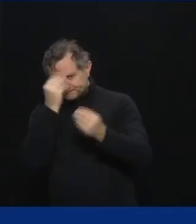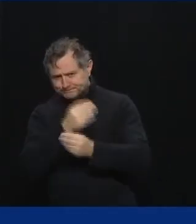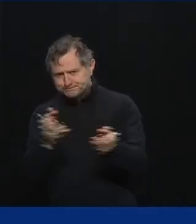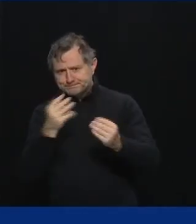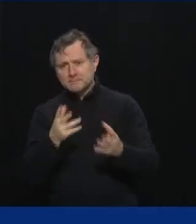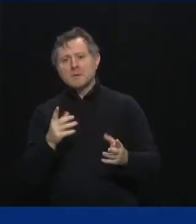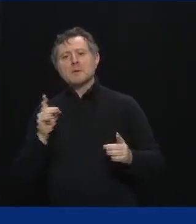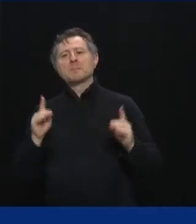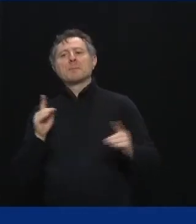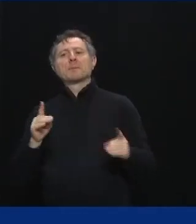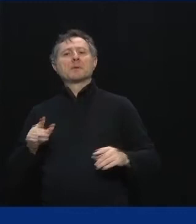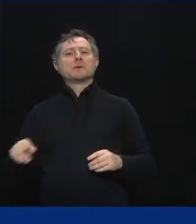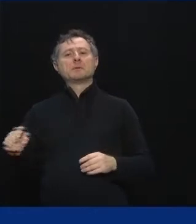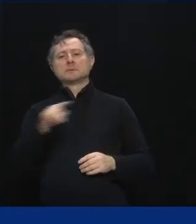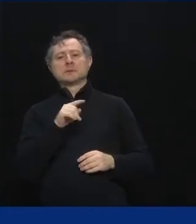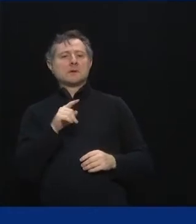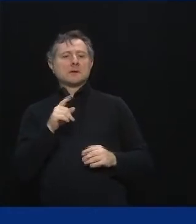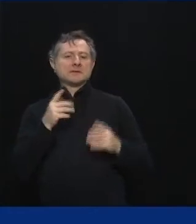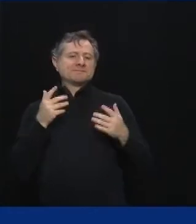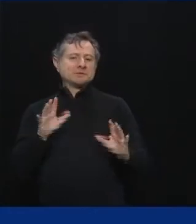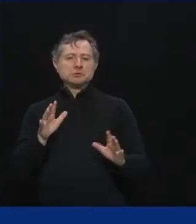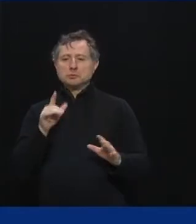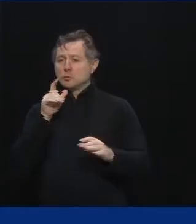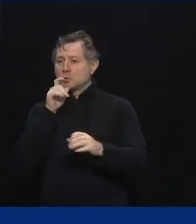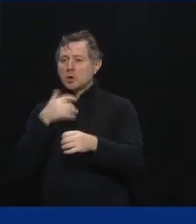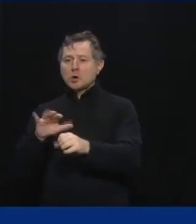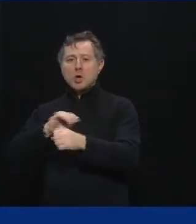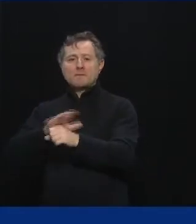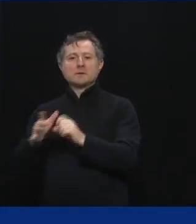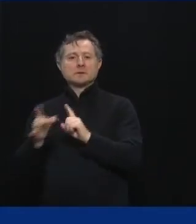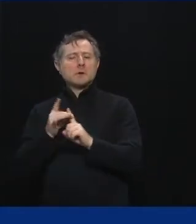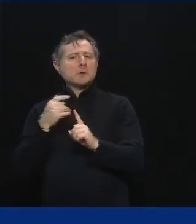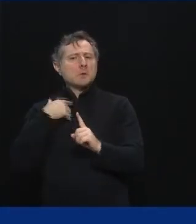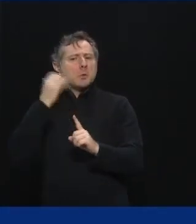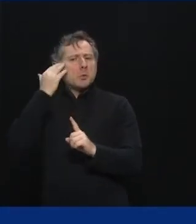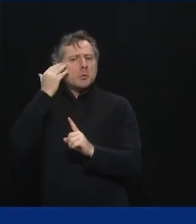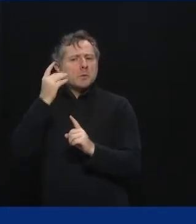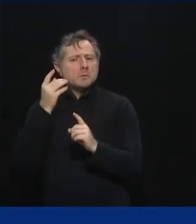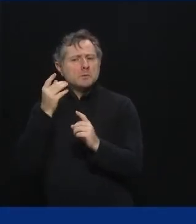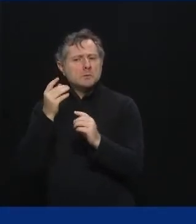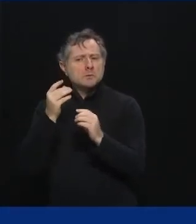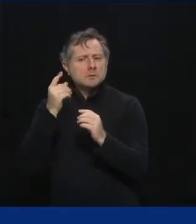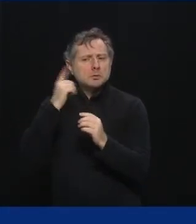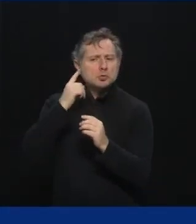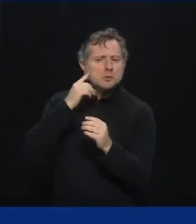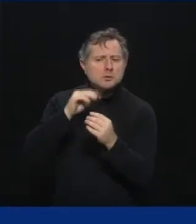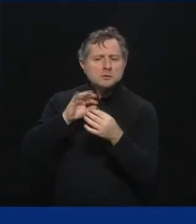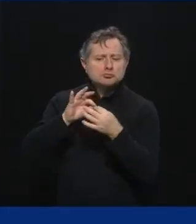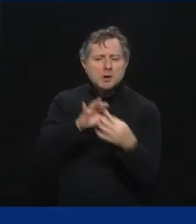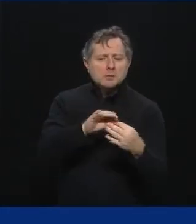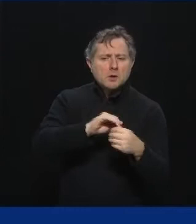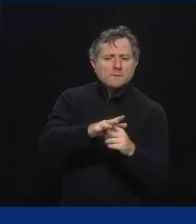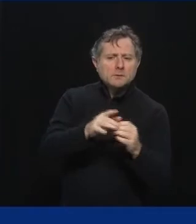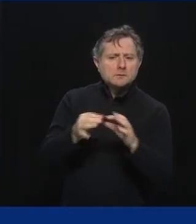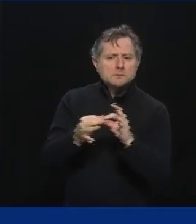ABOUT THIS. OUR DEPARTMENT OF HEALTH WILL BE RAISING AWARENESS AMONG HEALTH CARE PROVIDERS, DO MAKE SURE THEY KNOW THE SYMPTOMS THAT HAVE